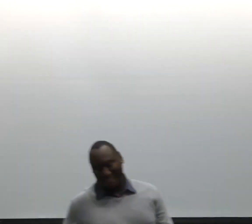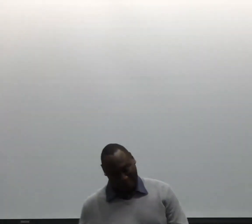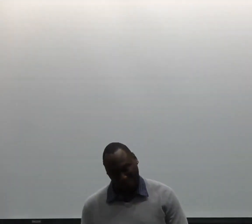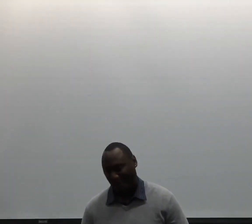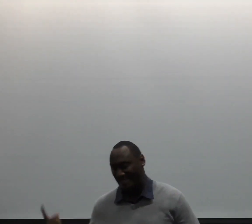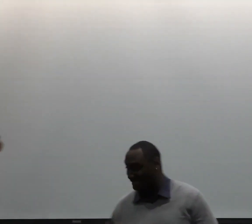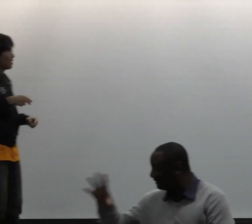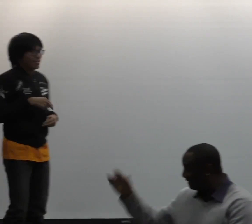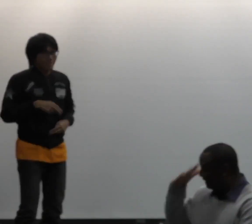Hi.